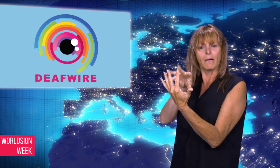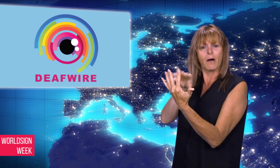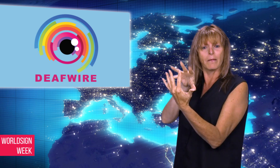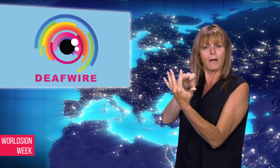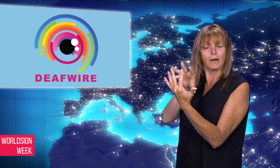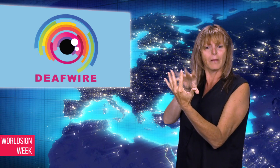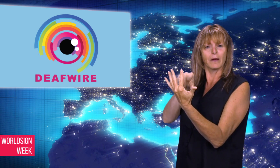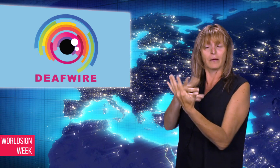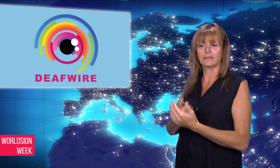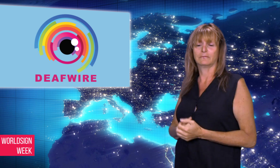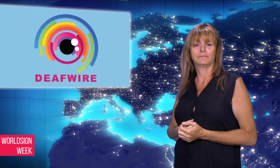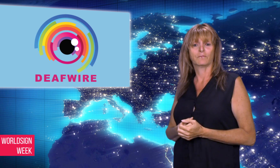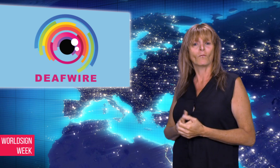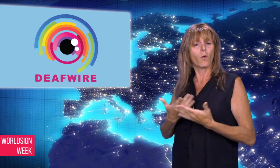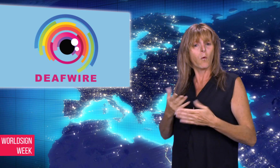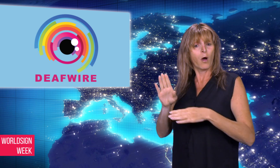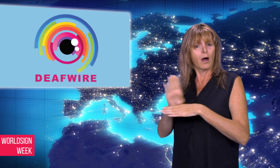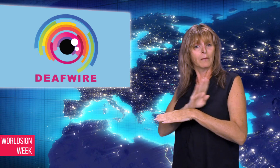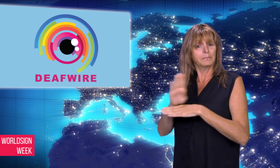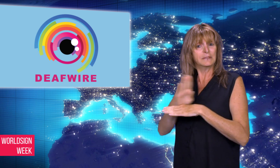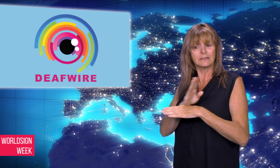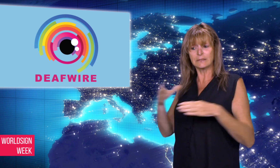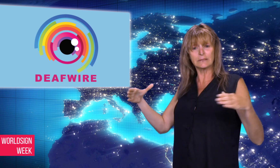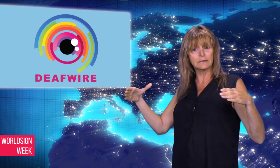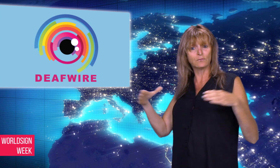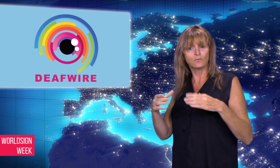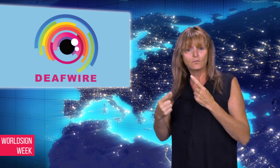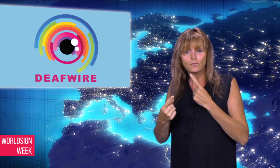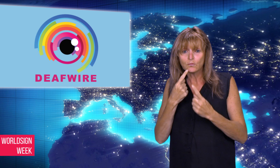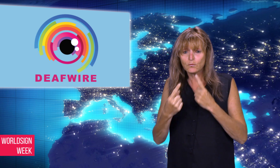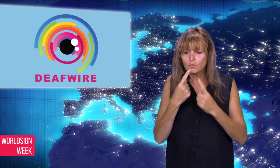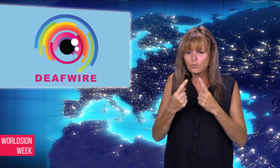be able to save signed video